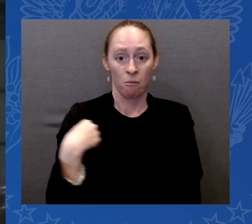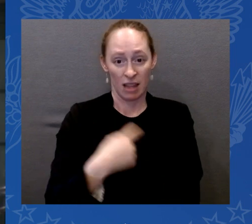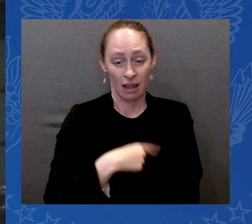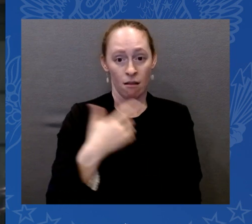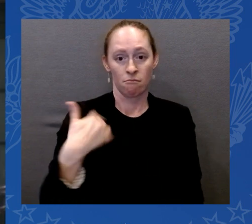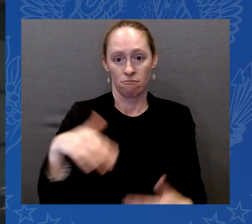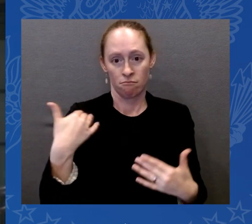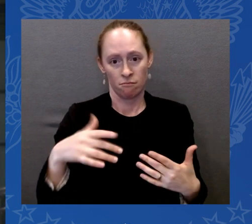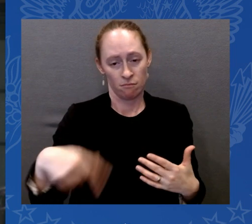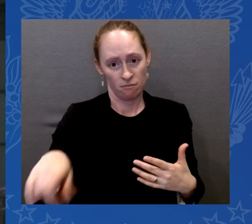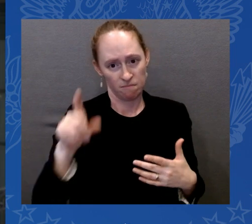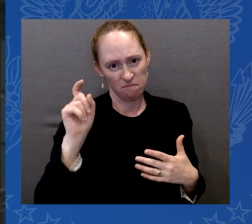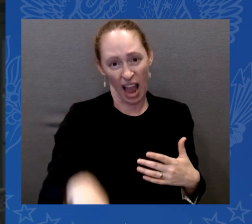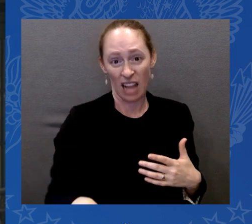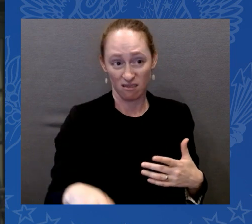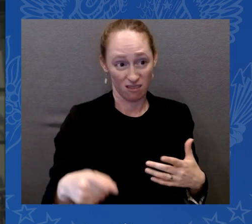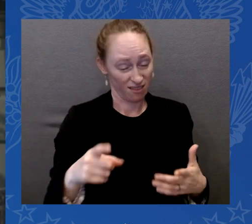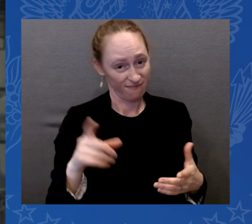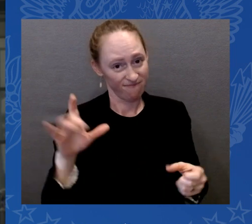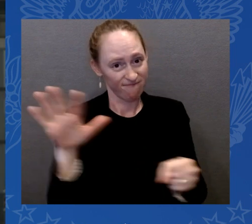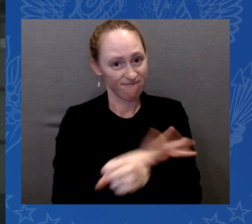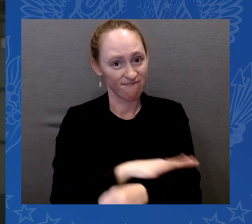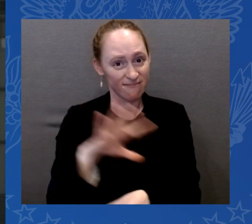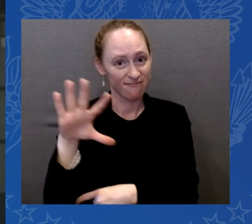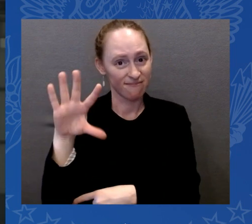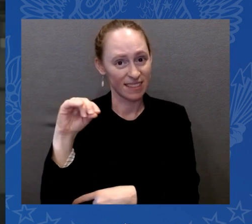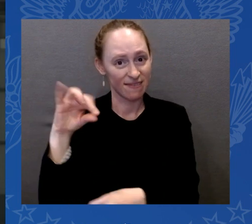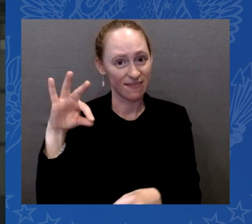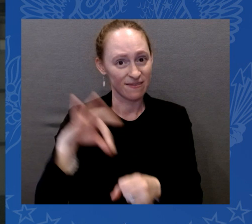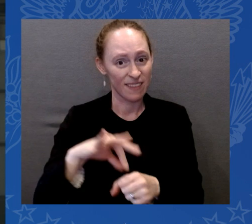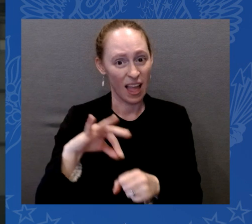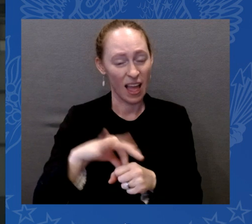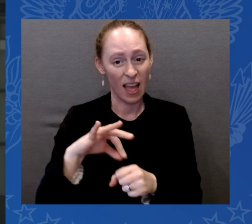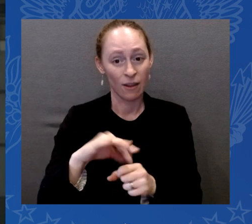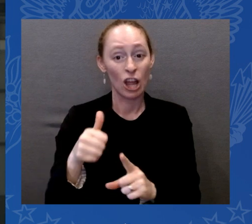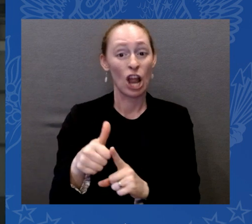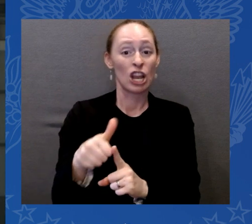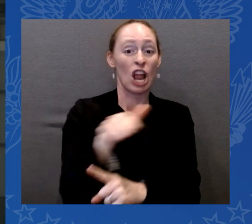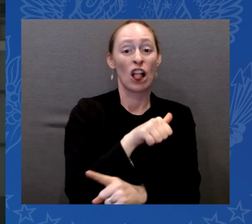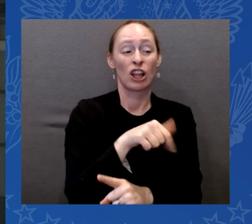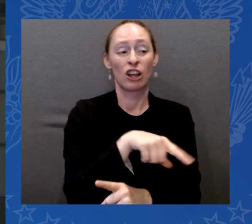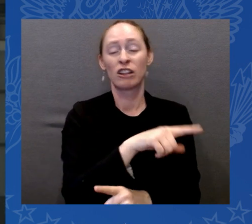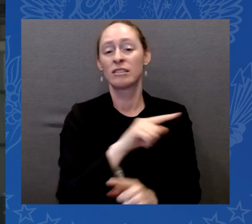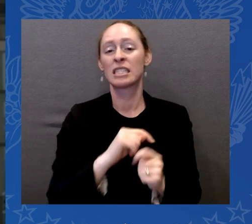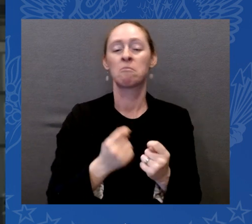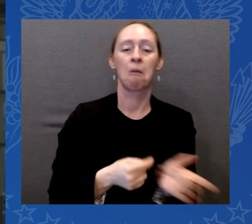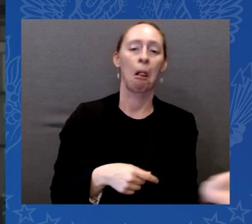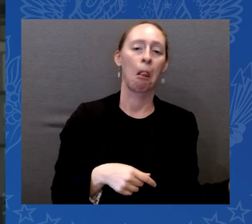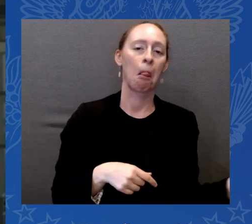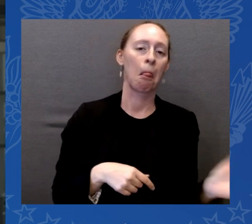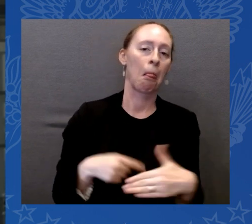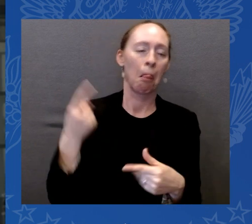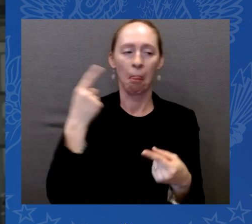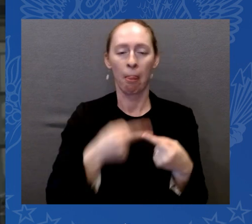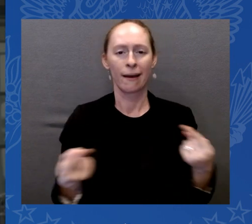because the other team didn't want to play. And to all our distinguished guests -- CEOs, ad- -- advocates, adva- -- activists --